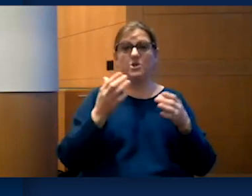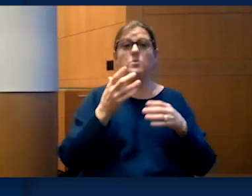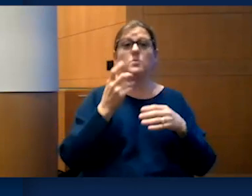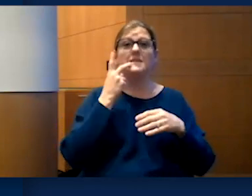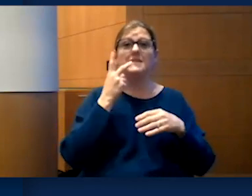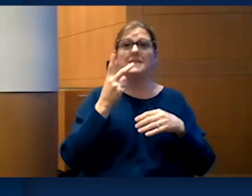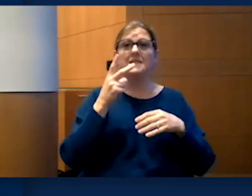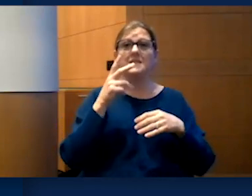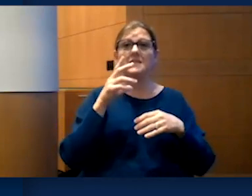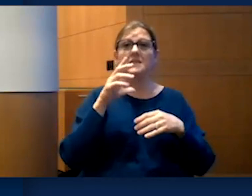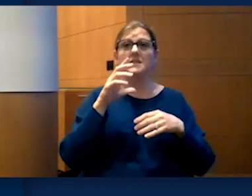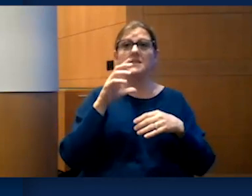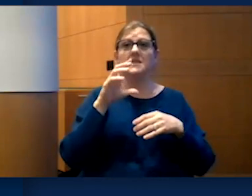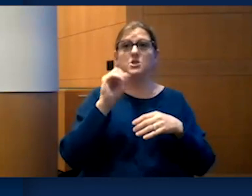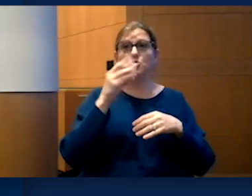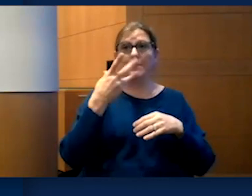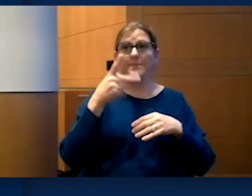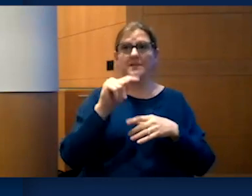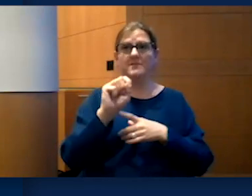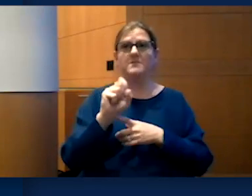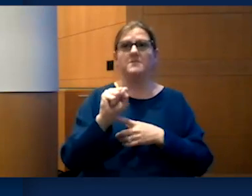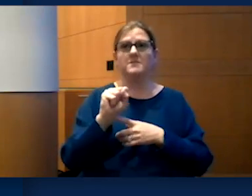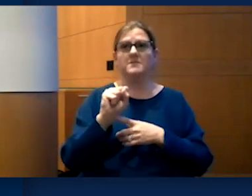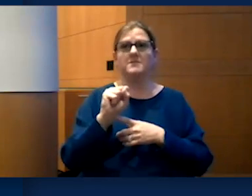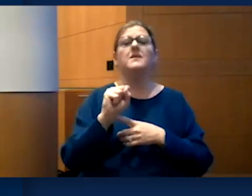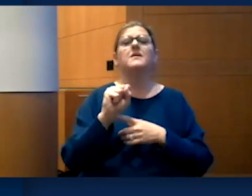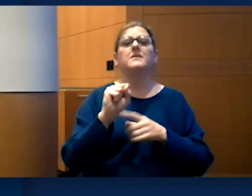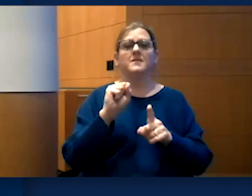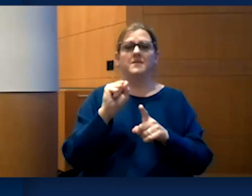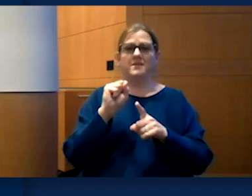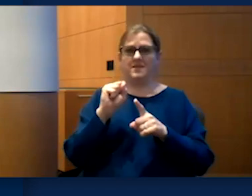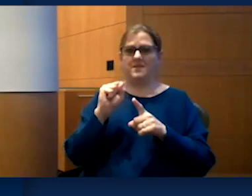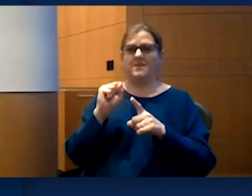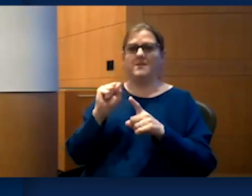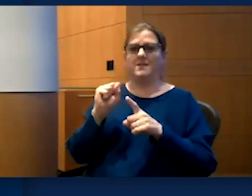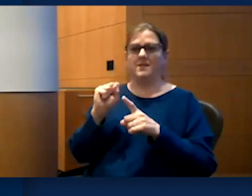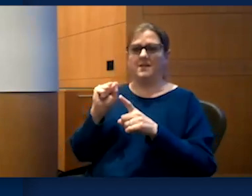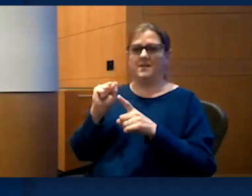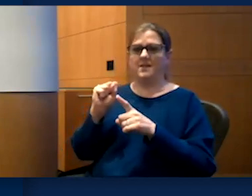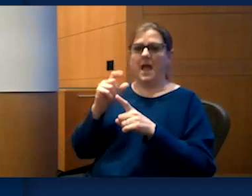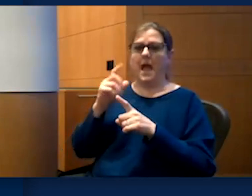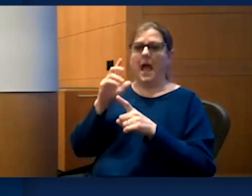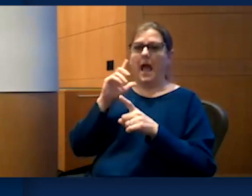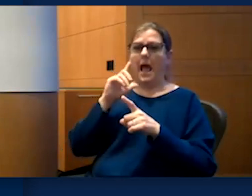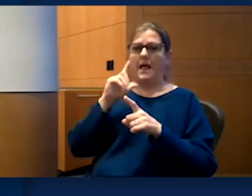We have descriptions of the variance grants here through CDHW in the back. And I a believe there will be an evaluation of this program sent out in the next week or so. We'll have recordings, or the recordings that were created, online, editing out the additional time for in-between as we were handling things.